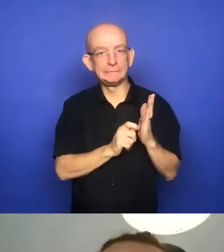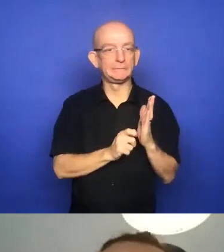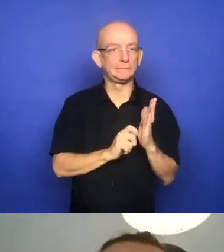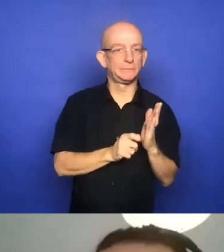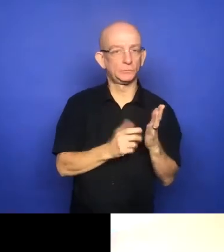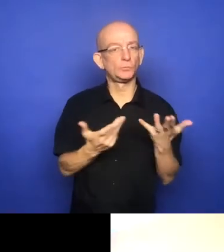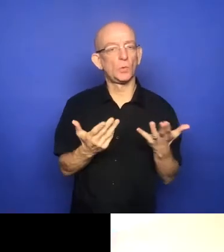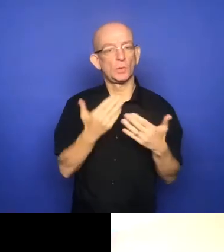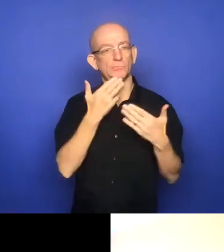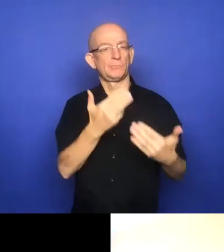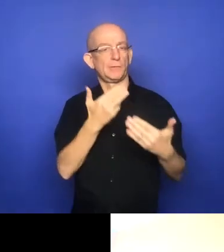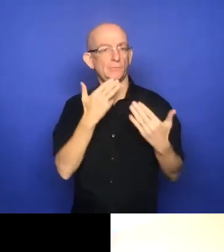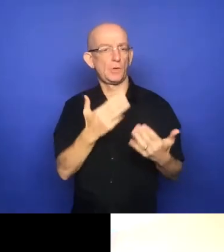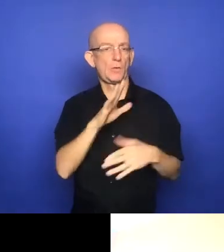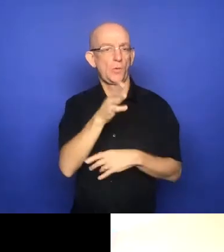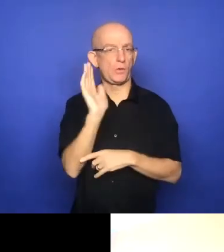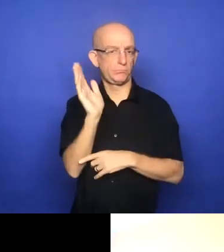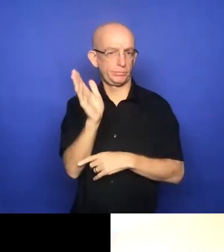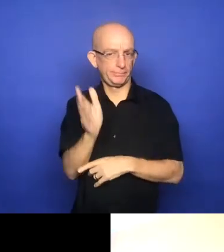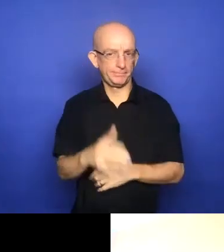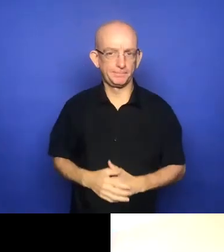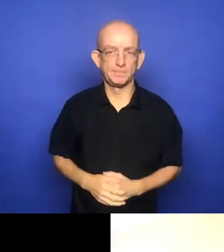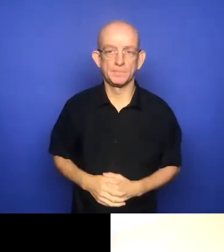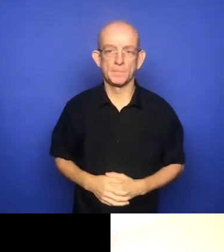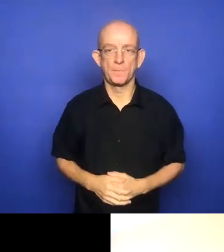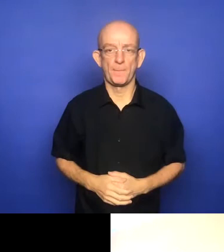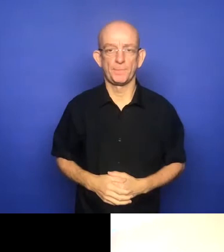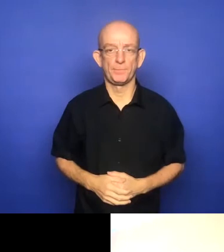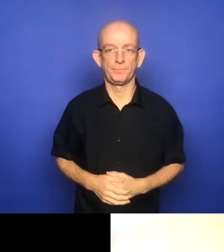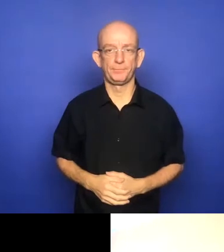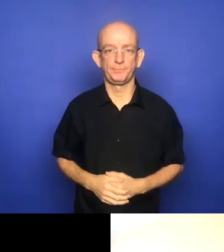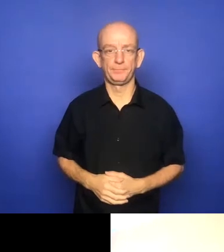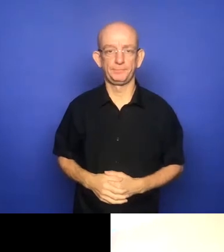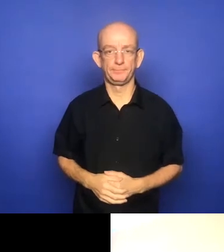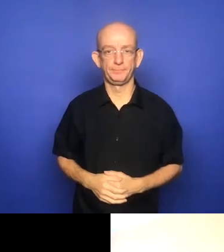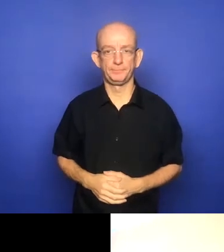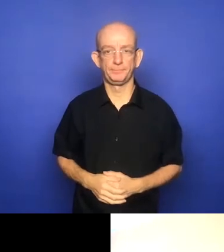those particular areas. So thank you very much for that intervention